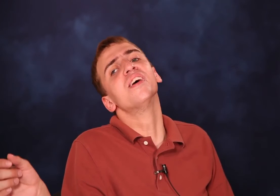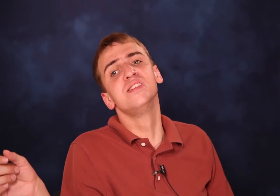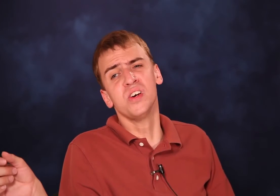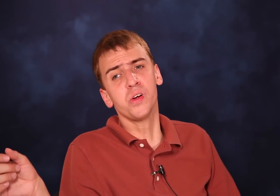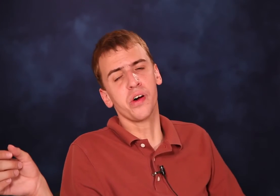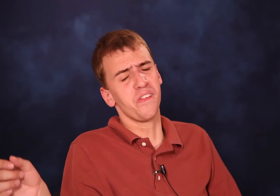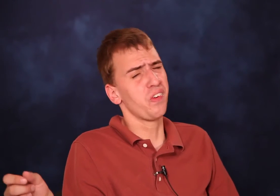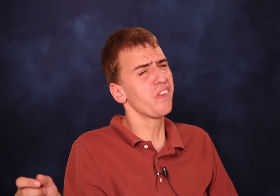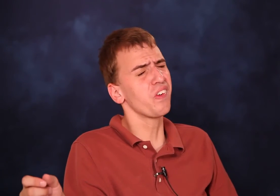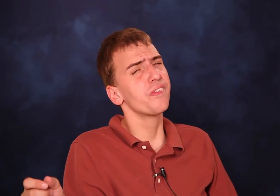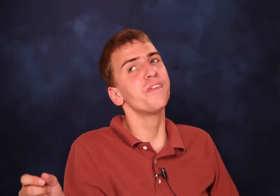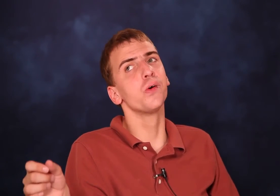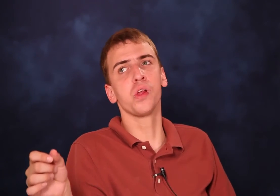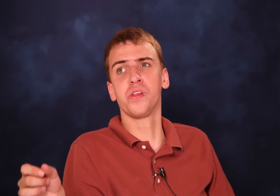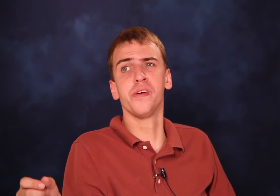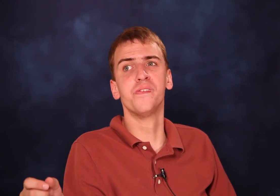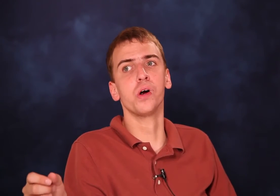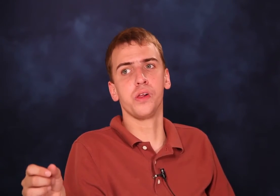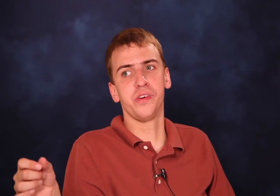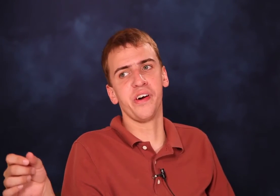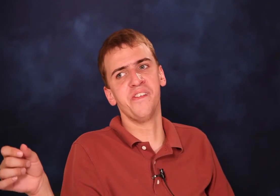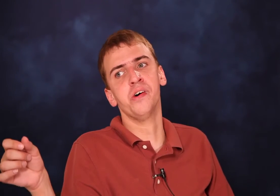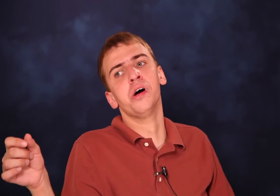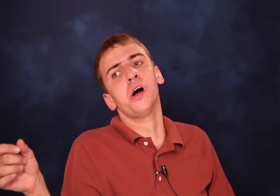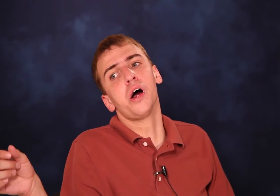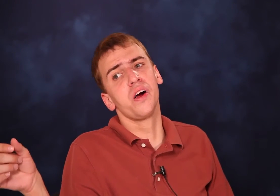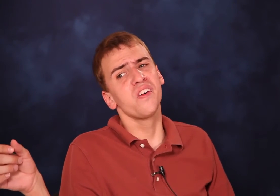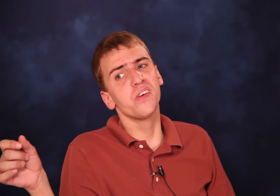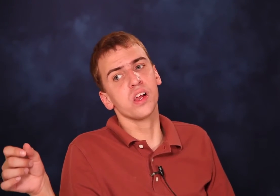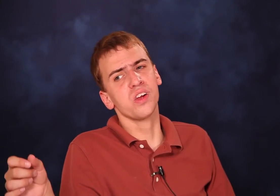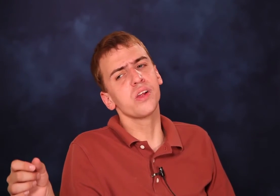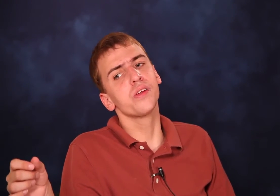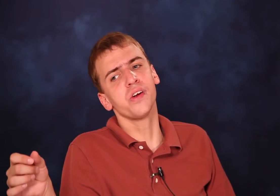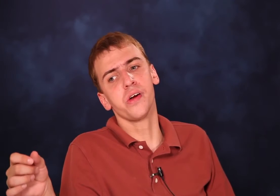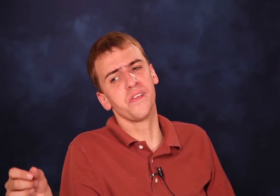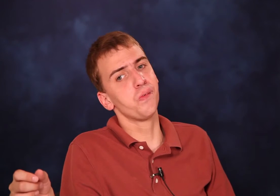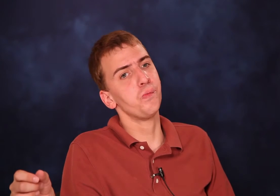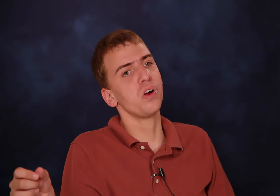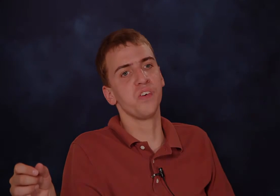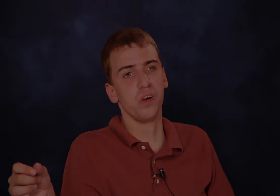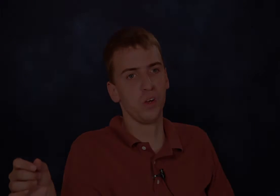assure the family members and support staff are given the necessary information.